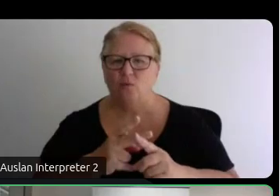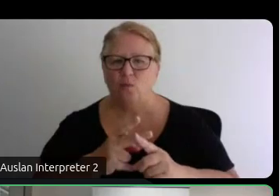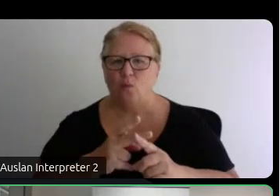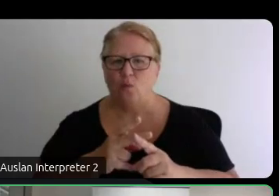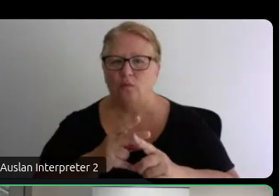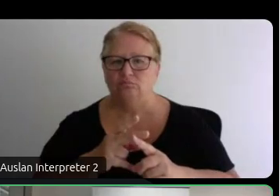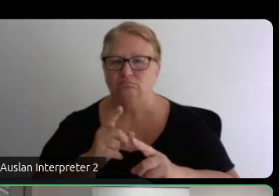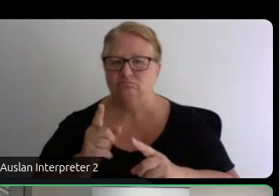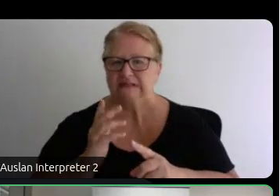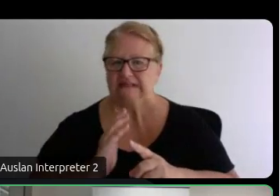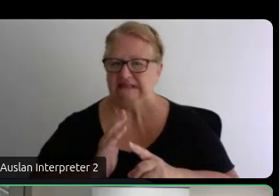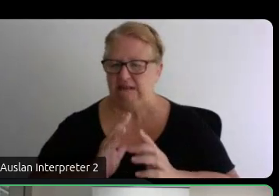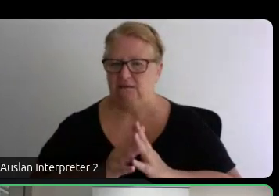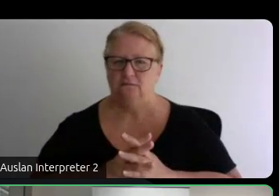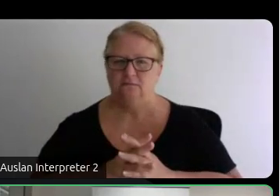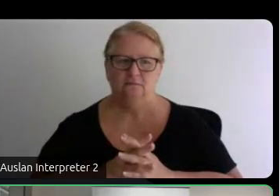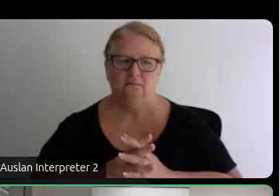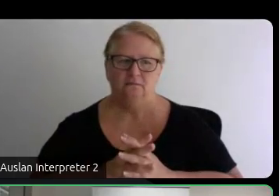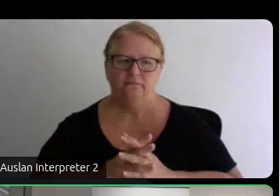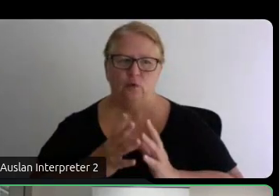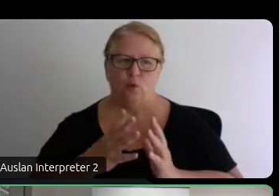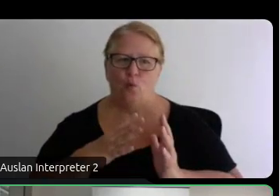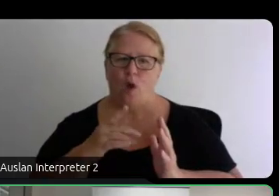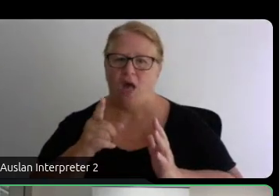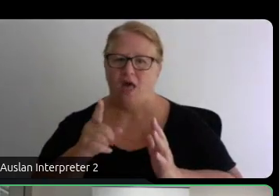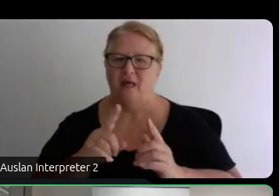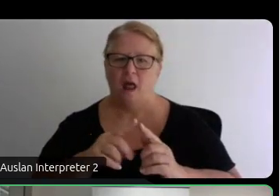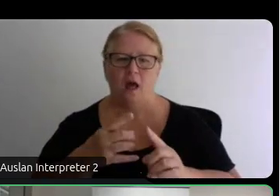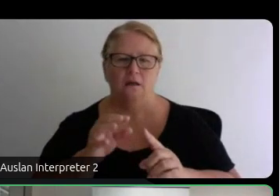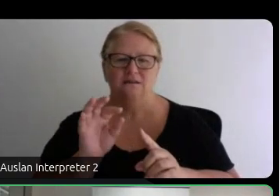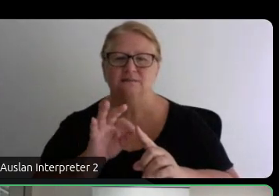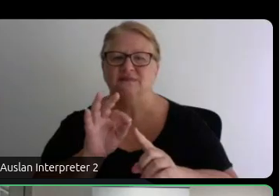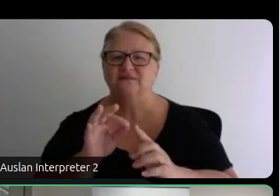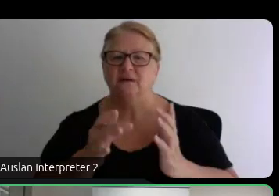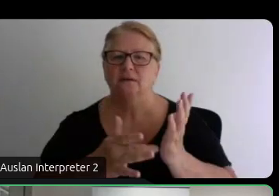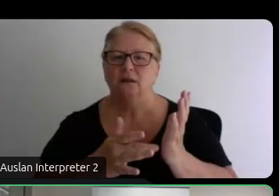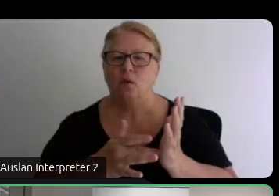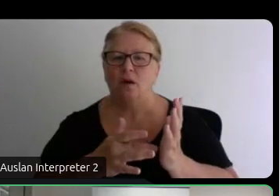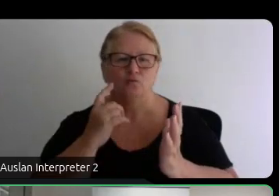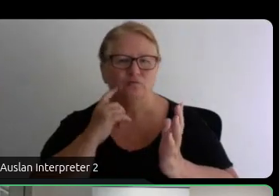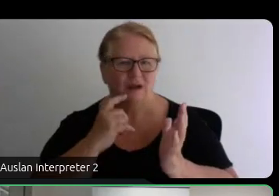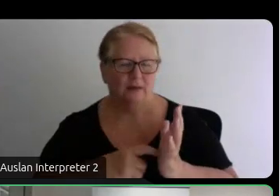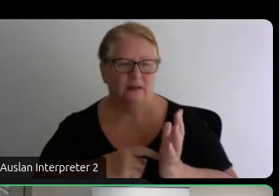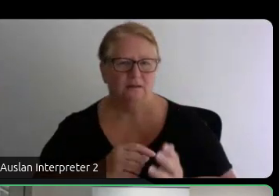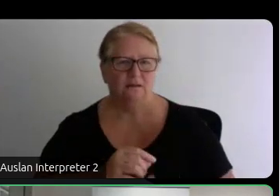it's a specifically an assisted technology that's being recommended in terms of that clinical health